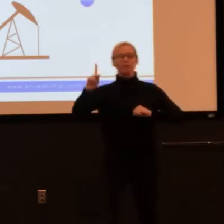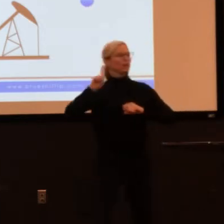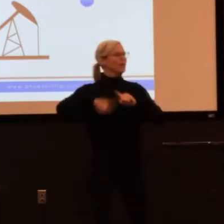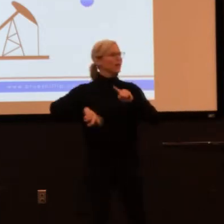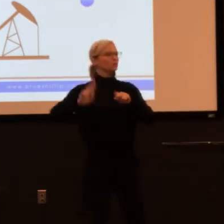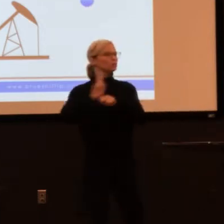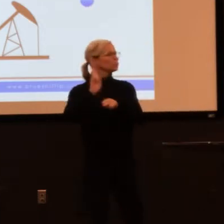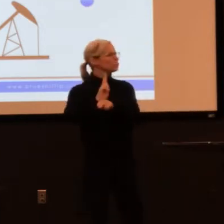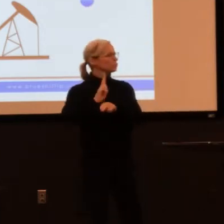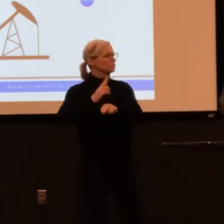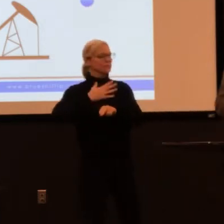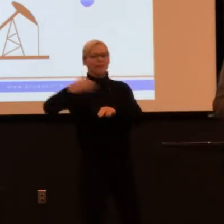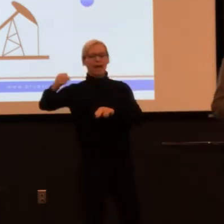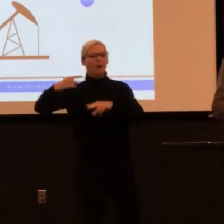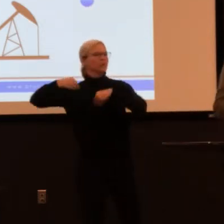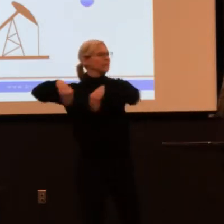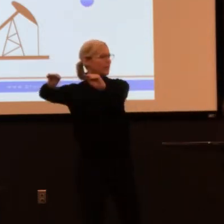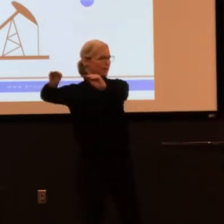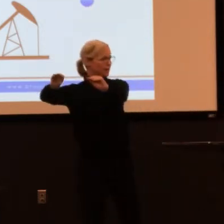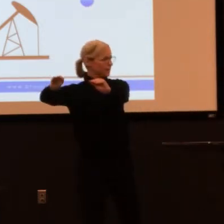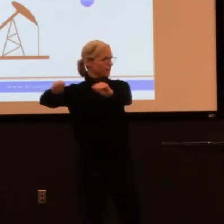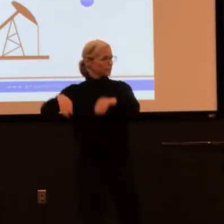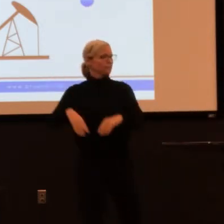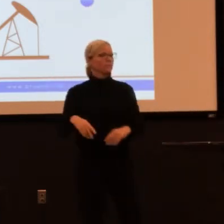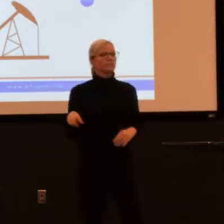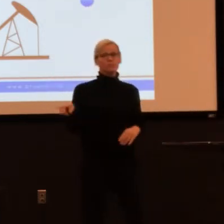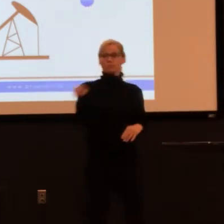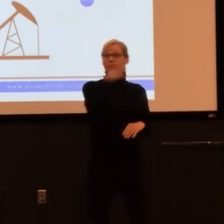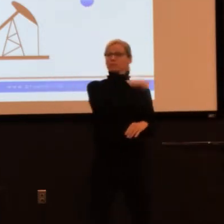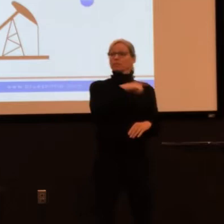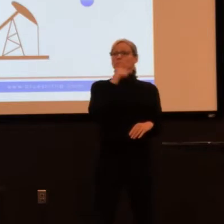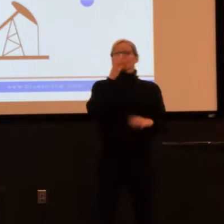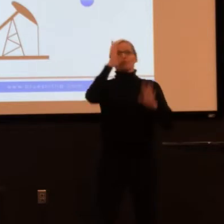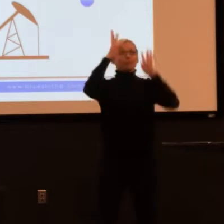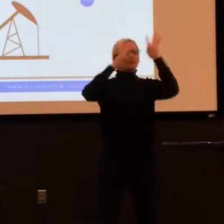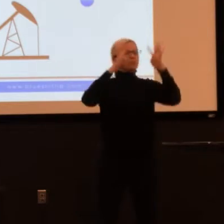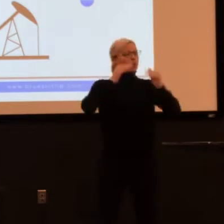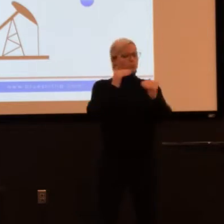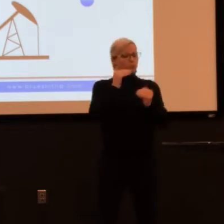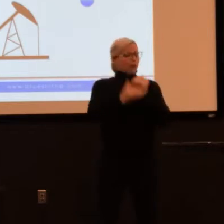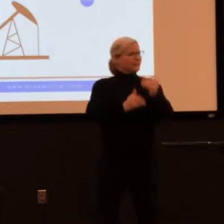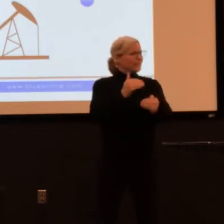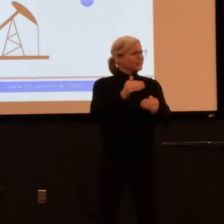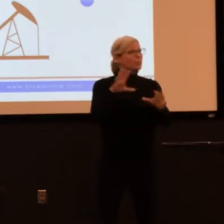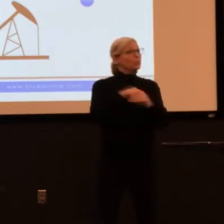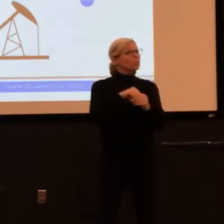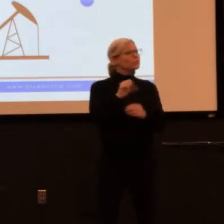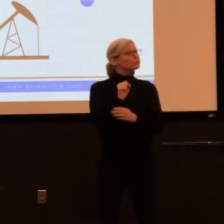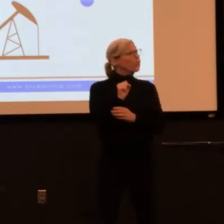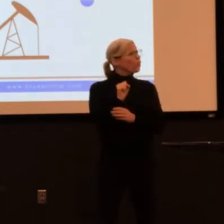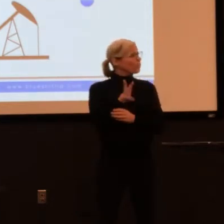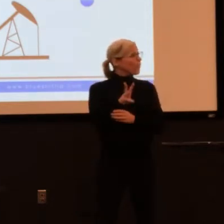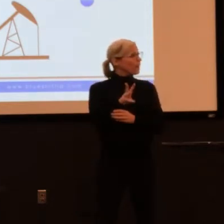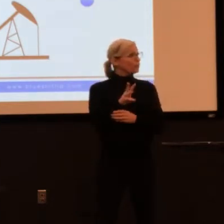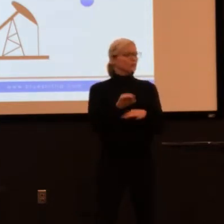And for any of you here who are doing work on processes including software, this is important thing to know about.